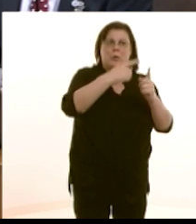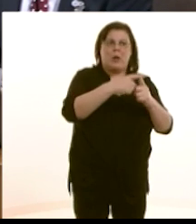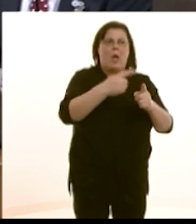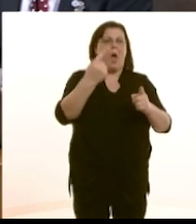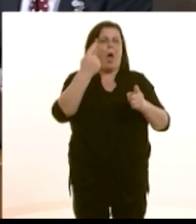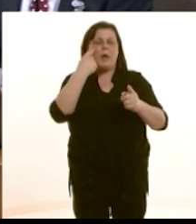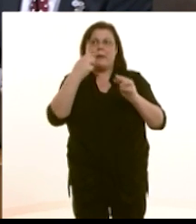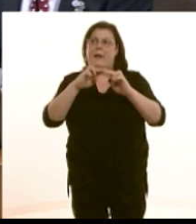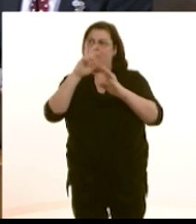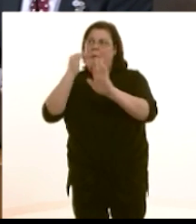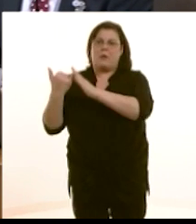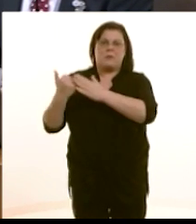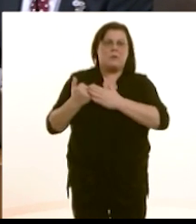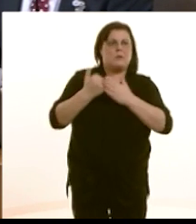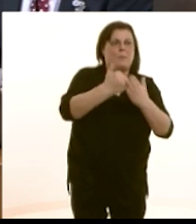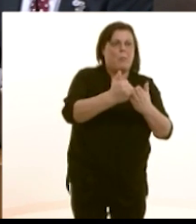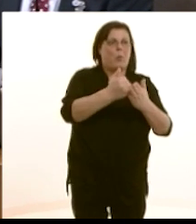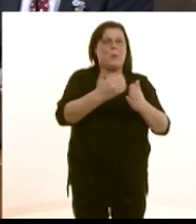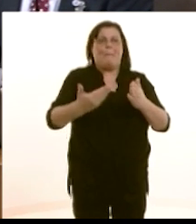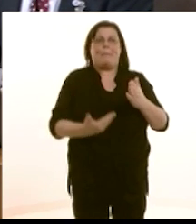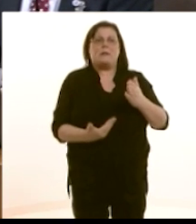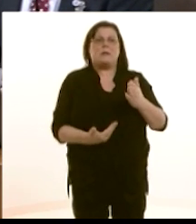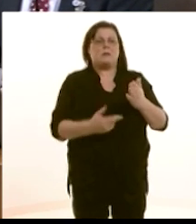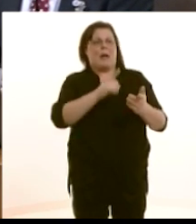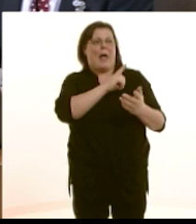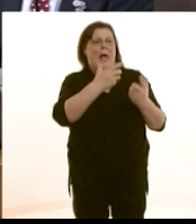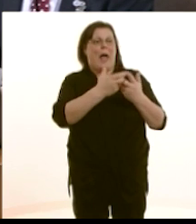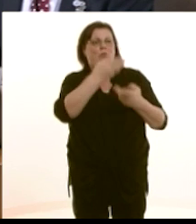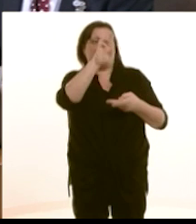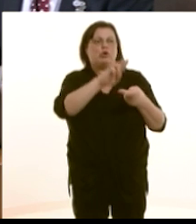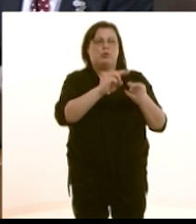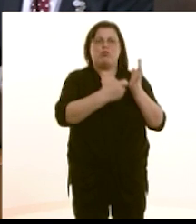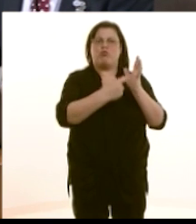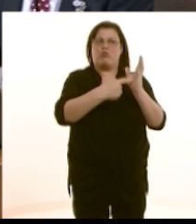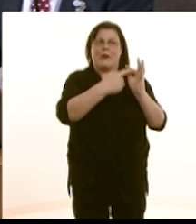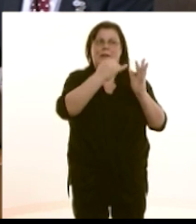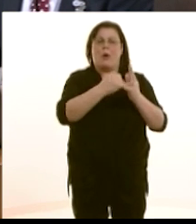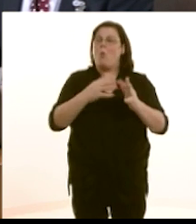business rate relief, and we look forward to the Chancellor of the Exchequer agreeing